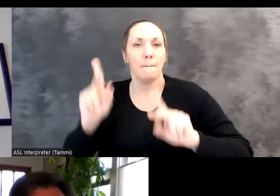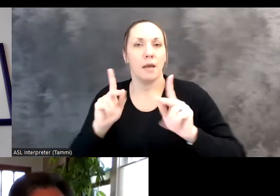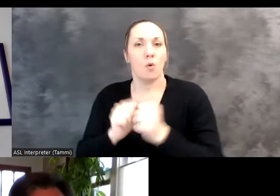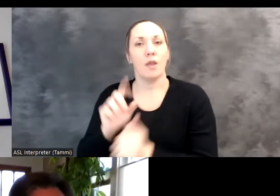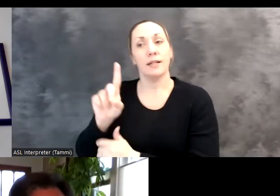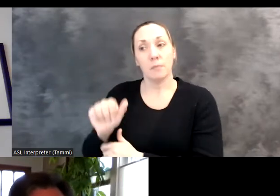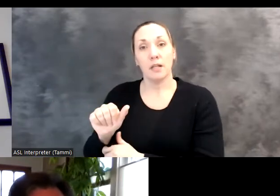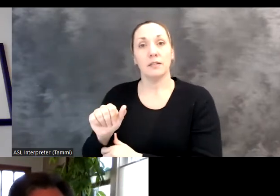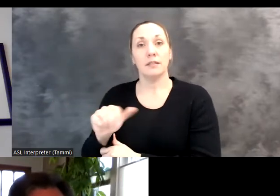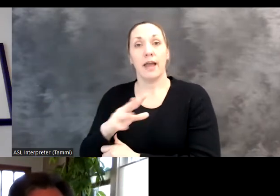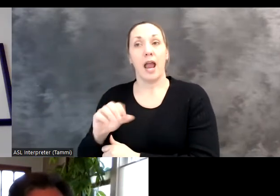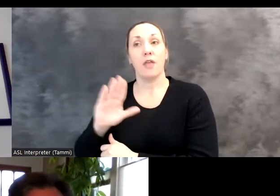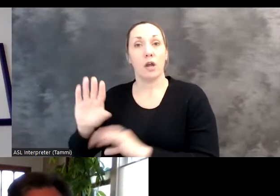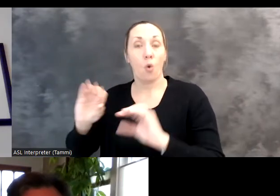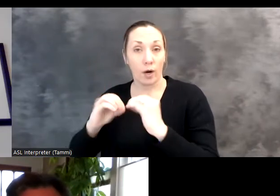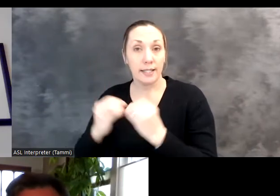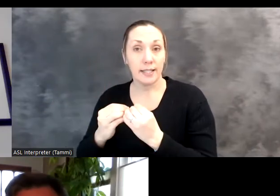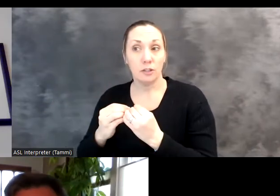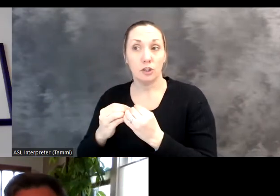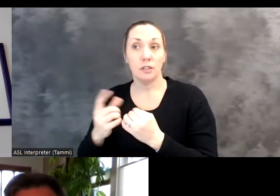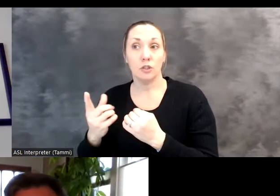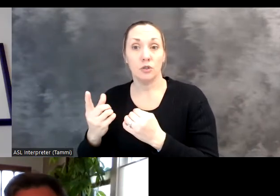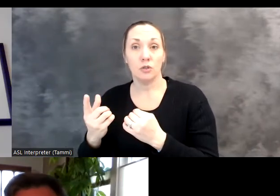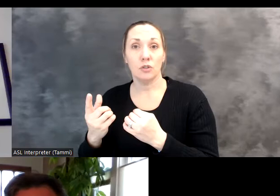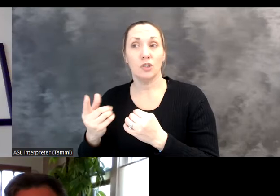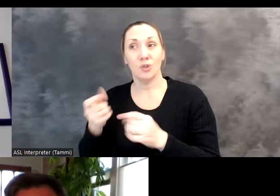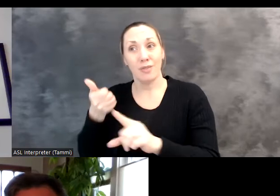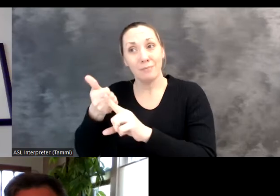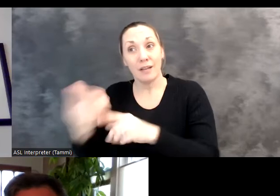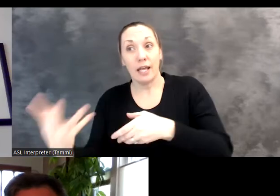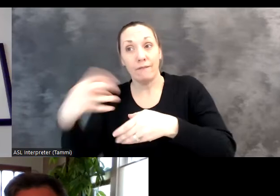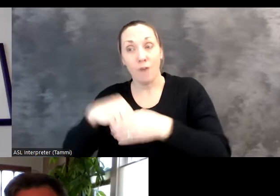s, engineer, scientist, it is very important, very important to encourage